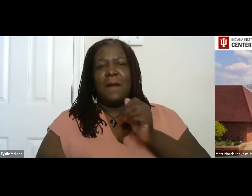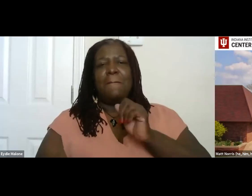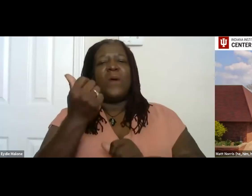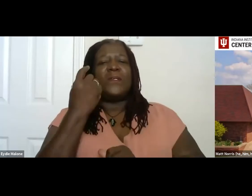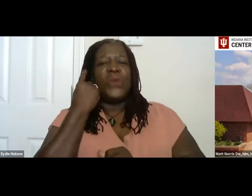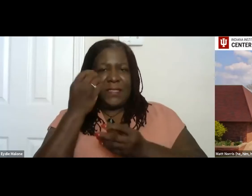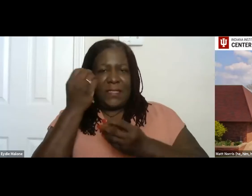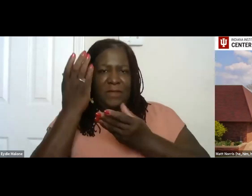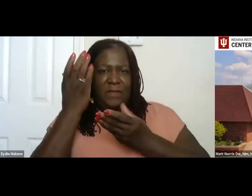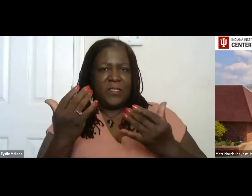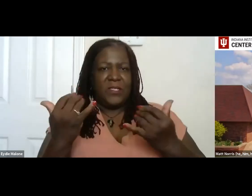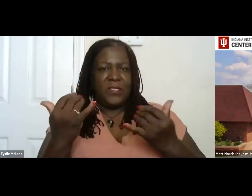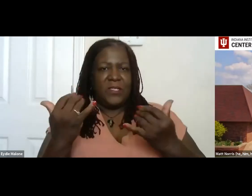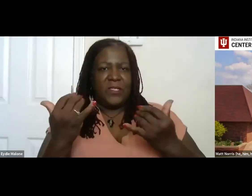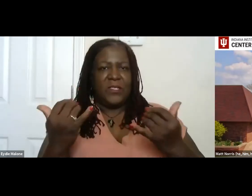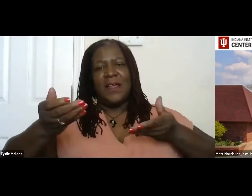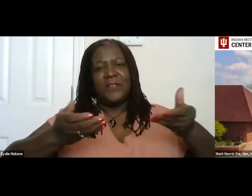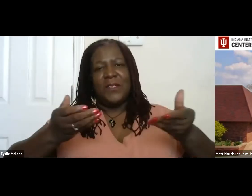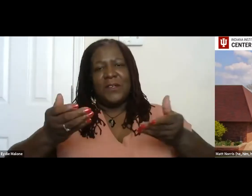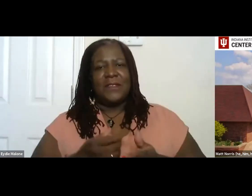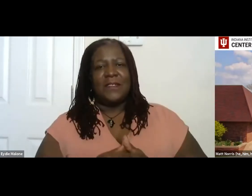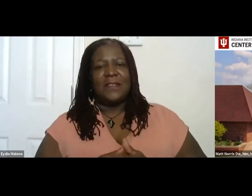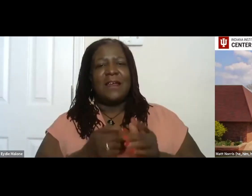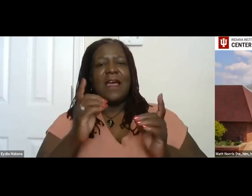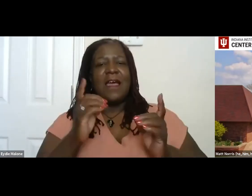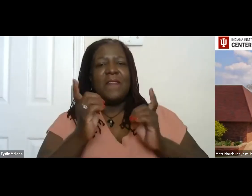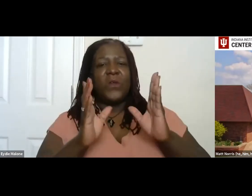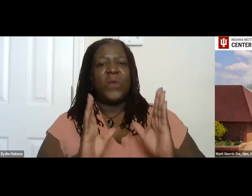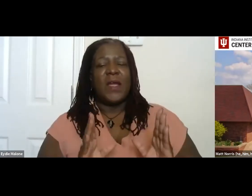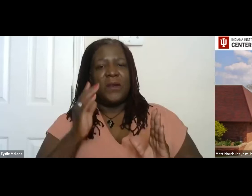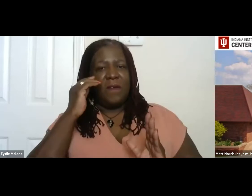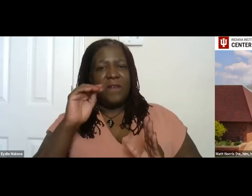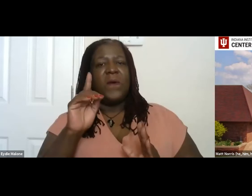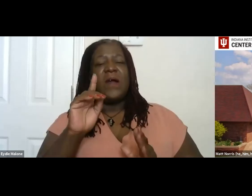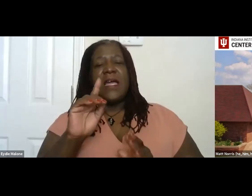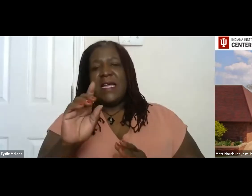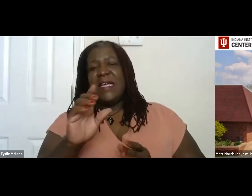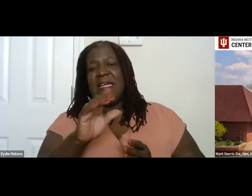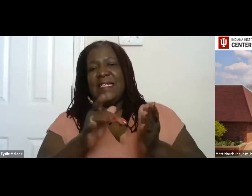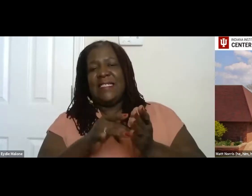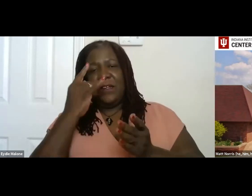this time I would like to introduce the director of the Center for Health Equity, would like to invite